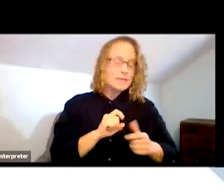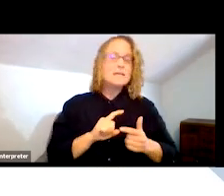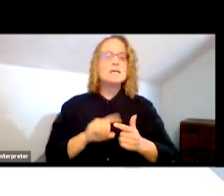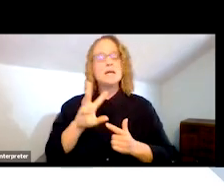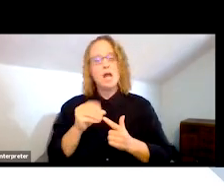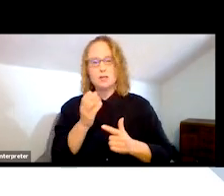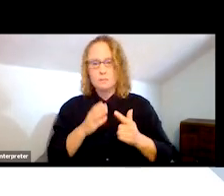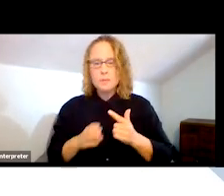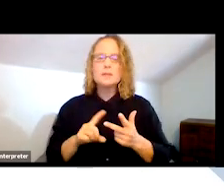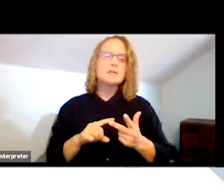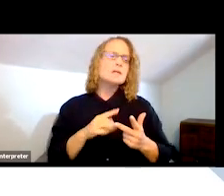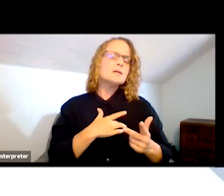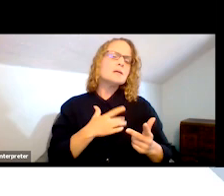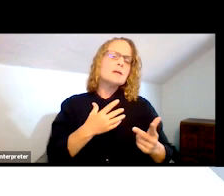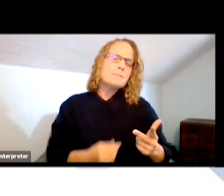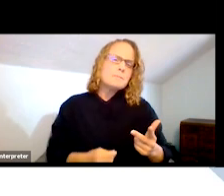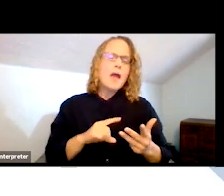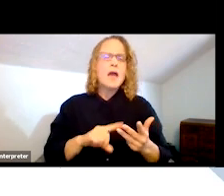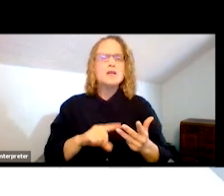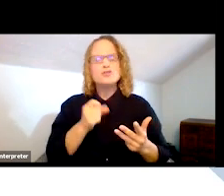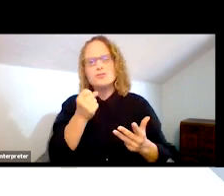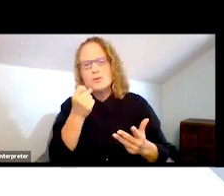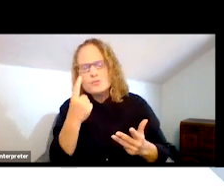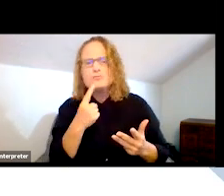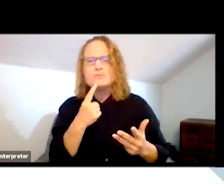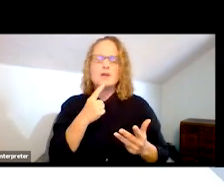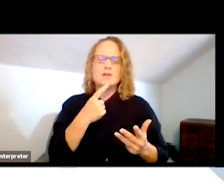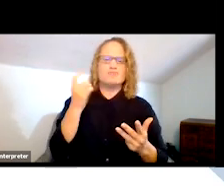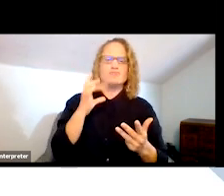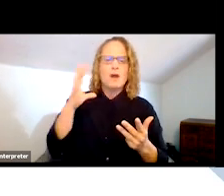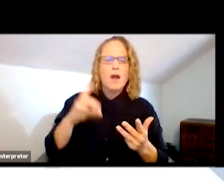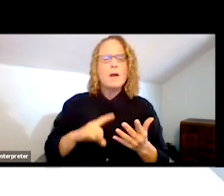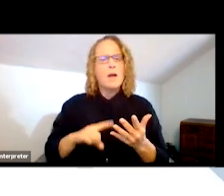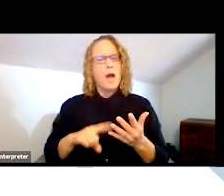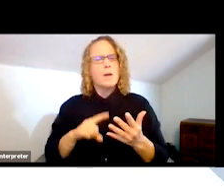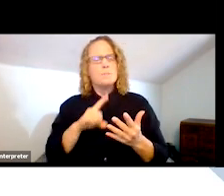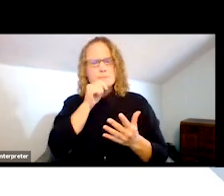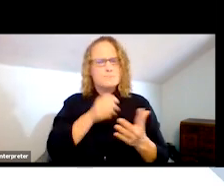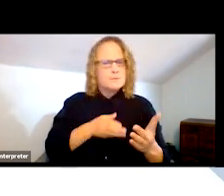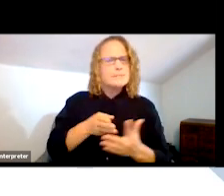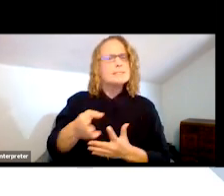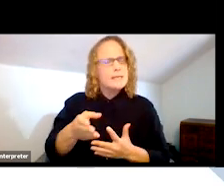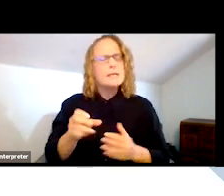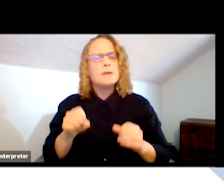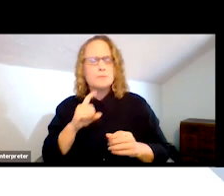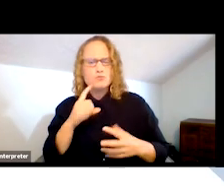And it is important that we keep in mind the six trauma-informed core principles.